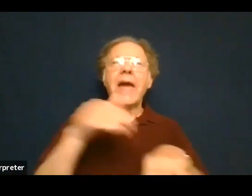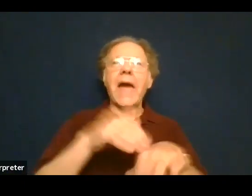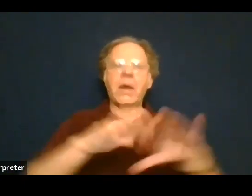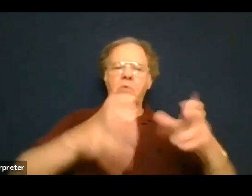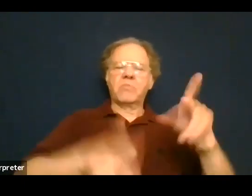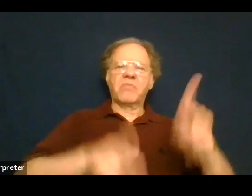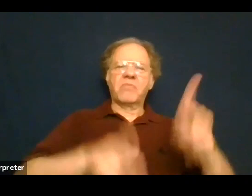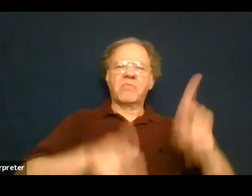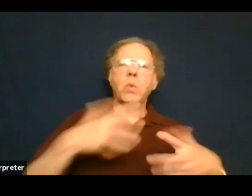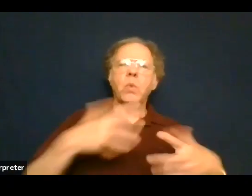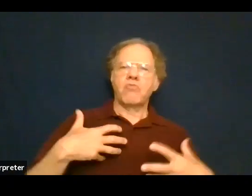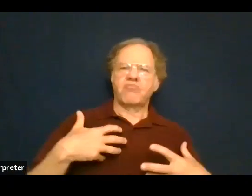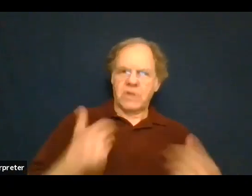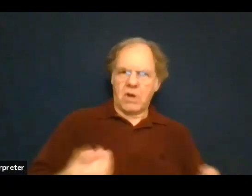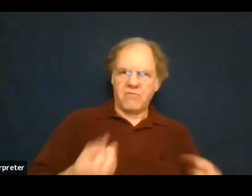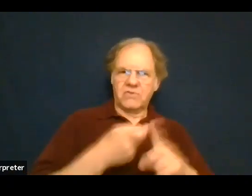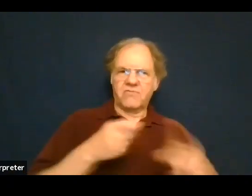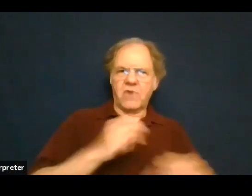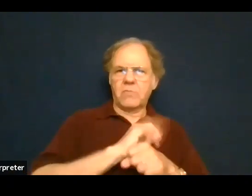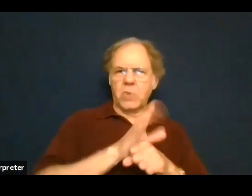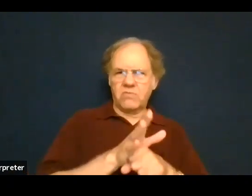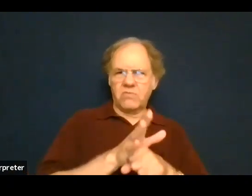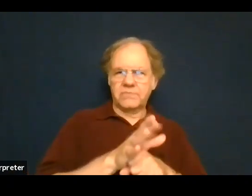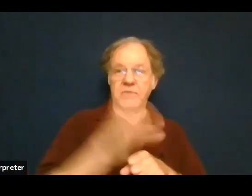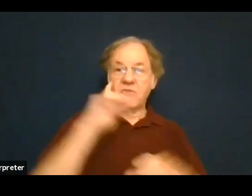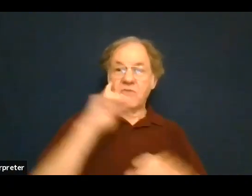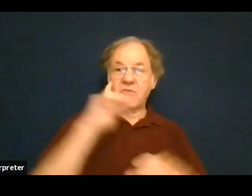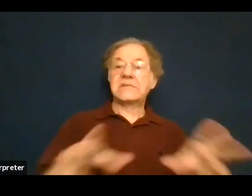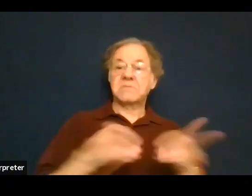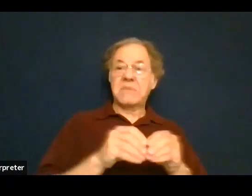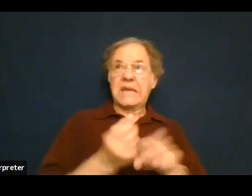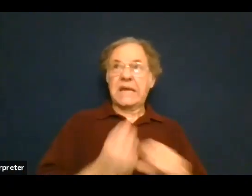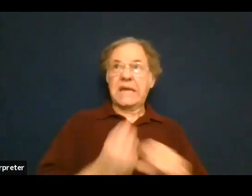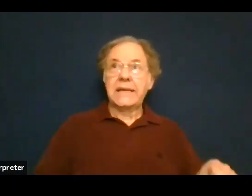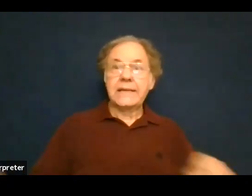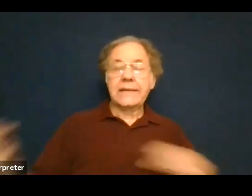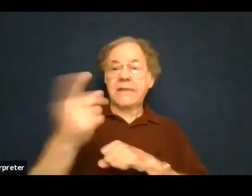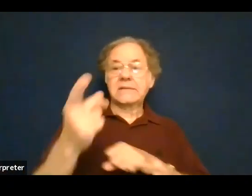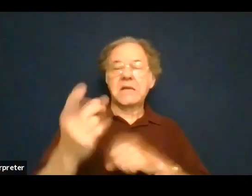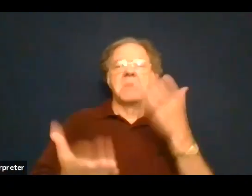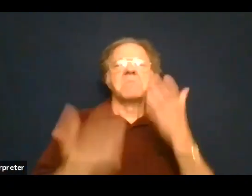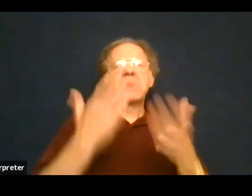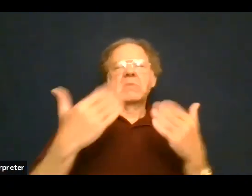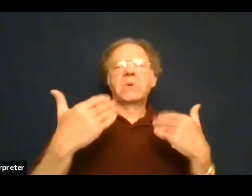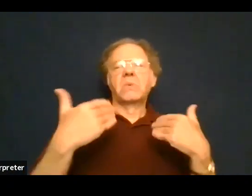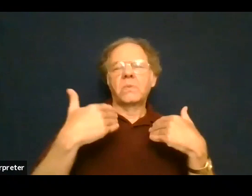And I'm assuming for this meeting next year, there will probably be a lot more information